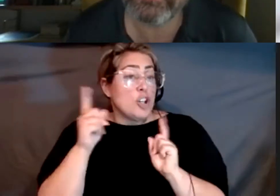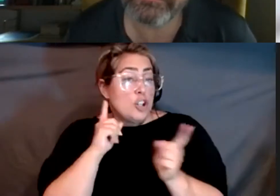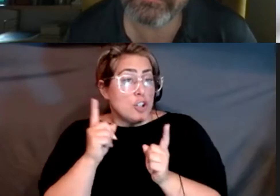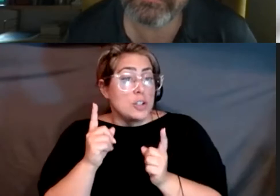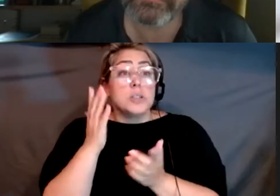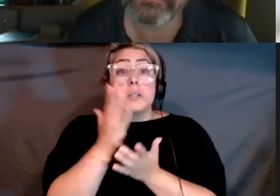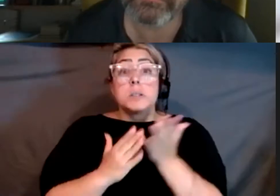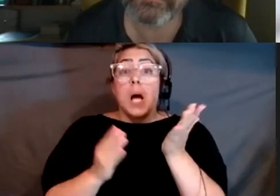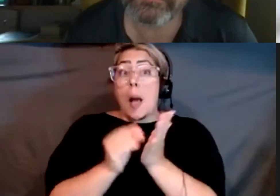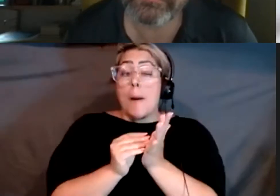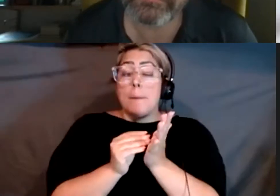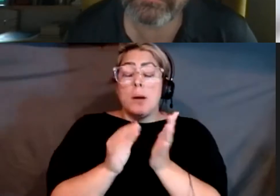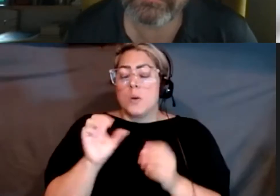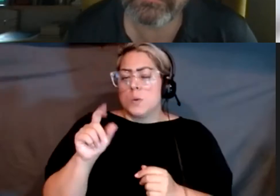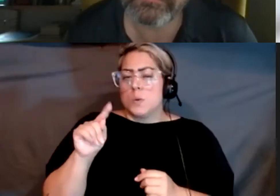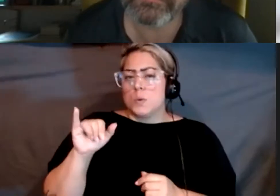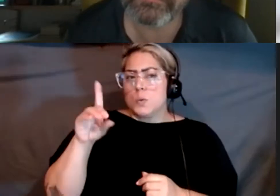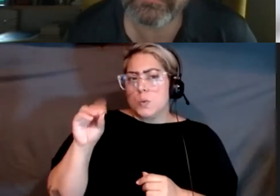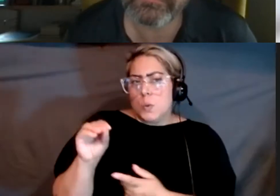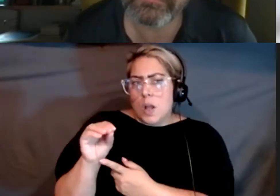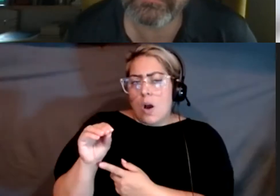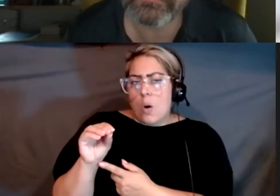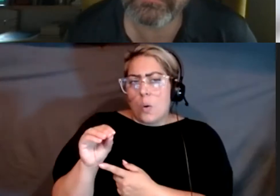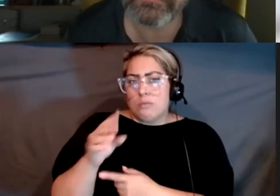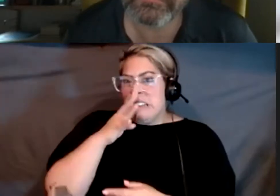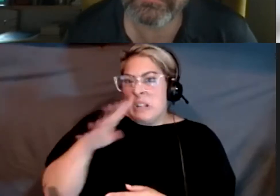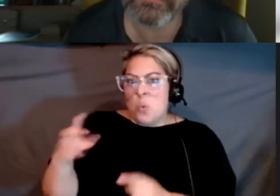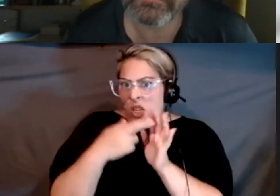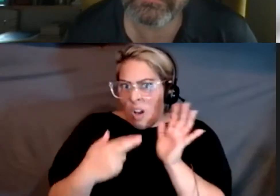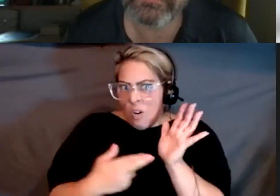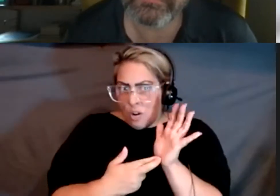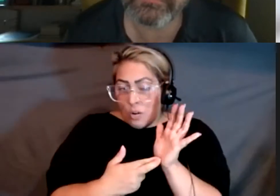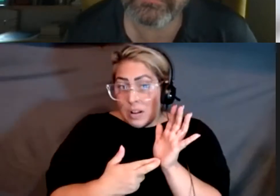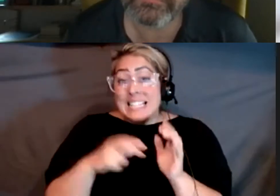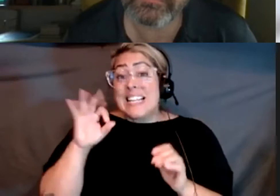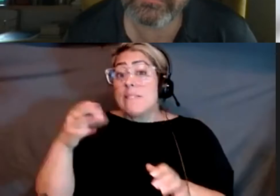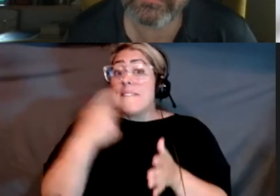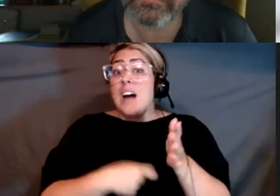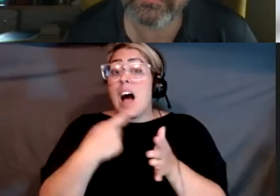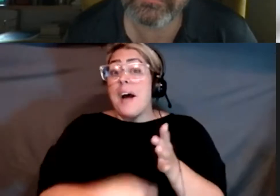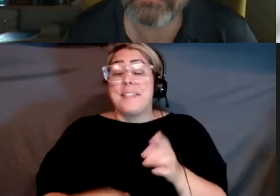that just intend to ignore the rule. If they get find -- pay the fine . Just keep going